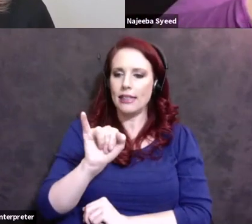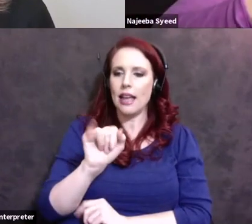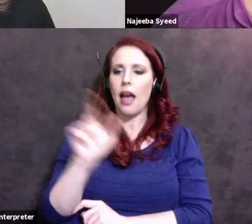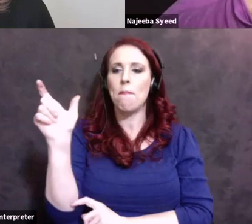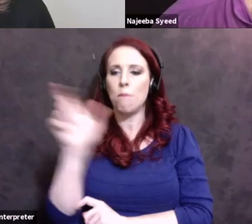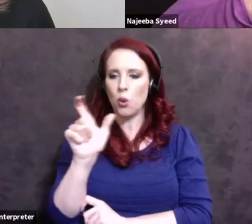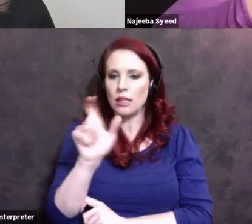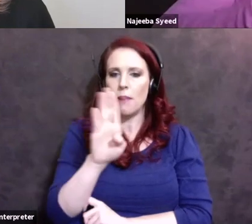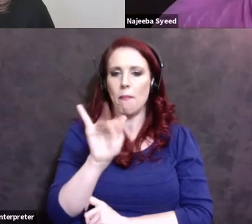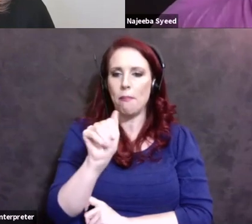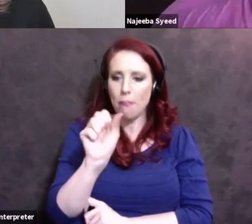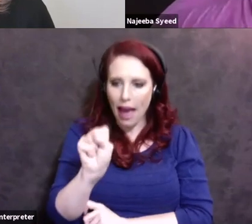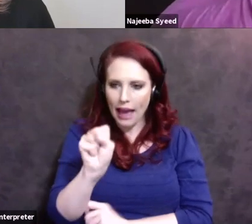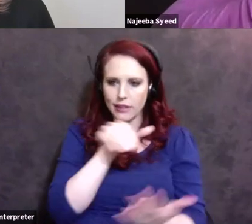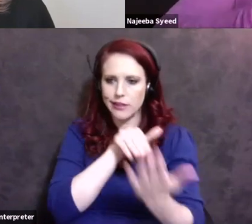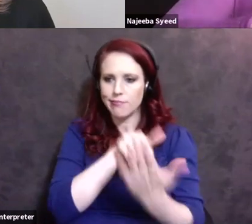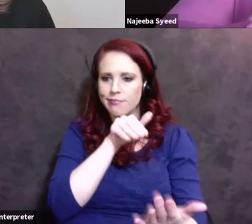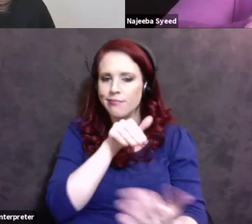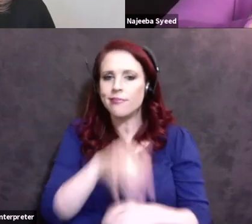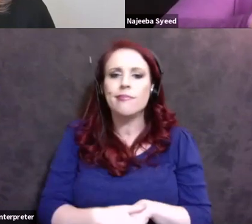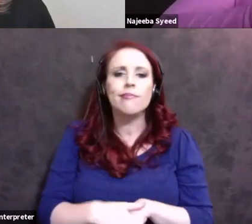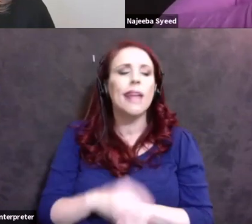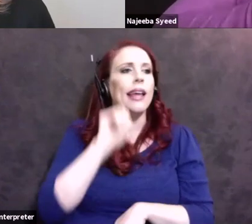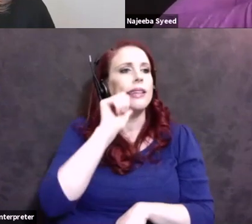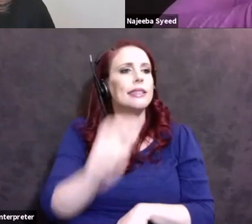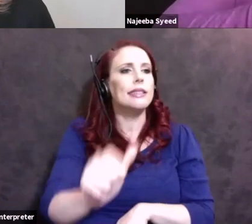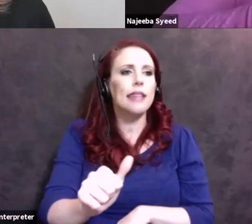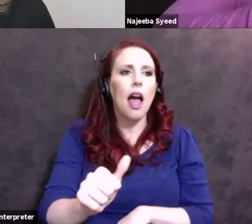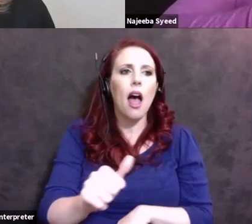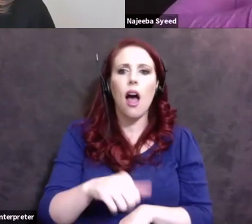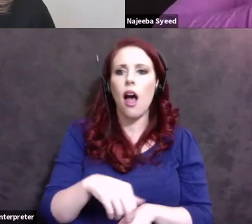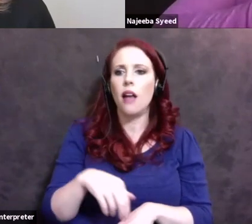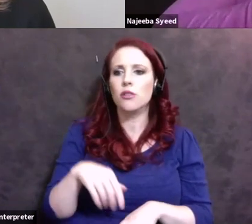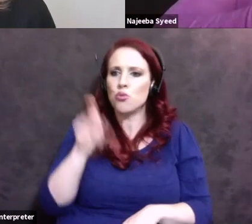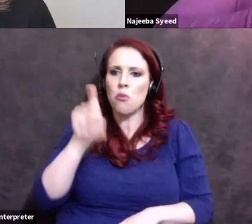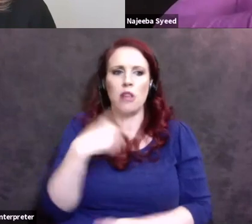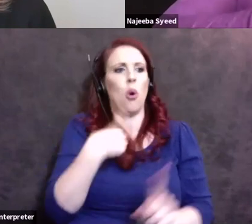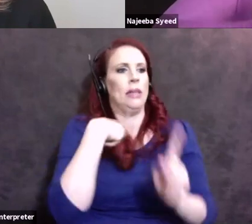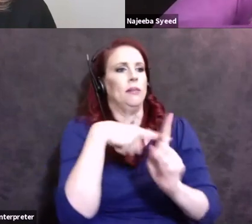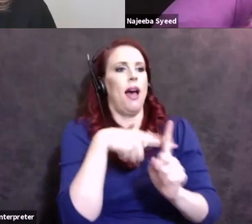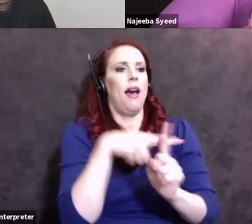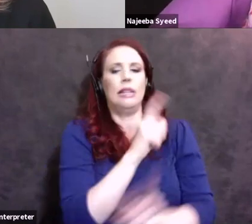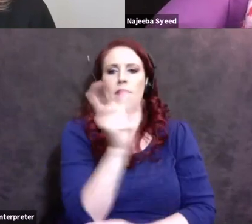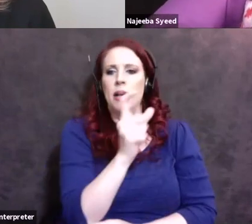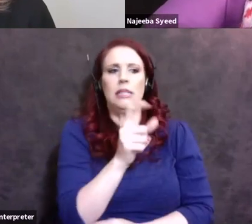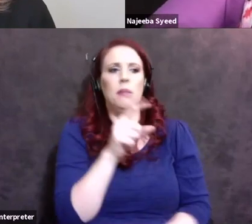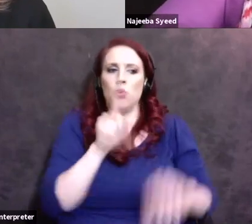one is calling for always say positive things about Islam, you can't be critical about Islam.